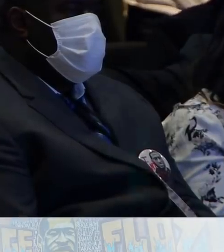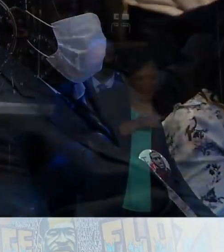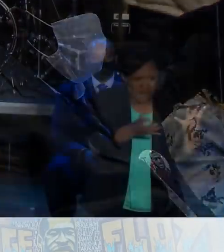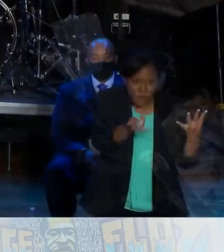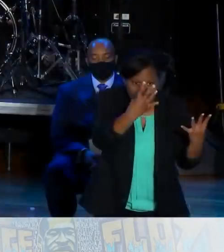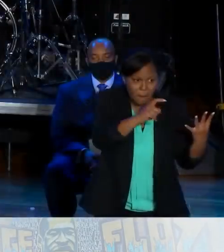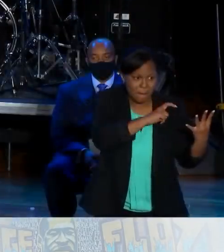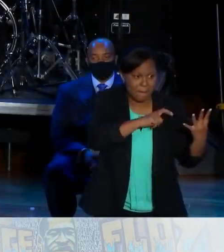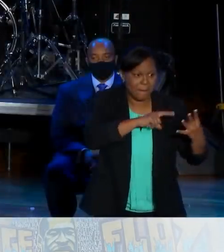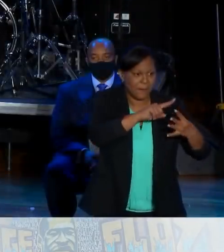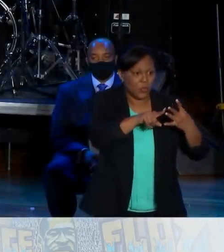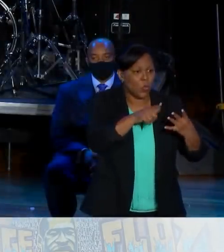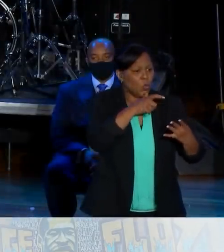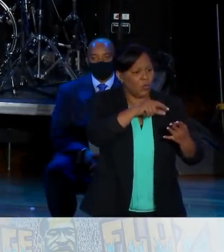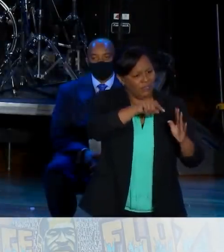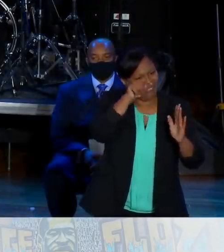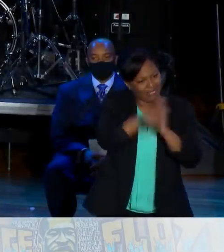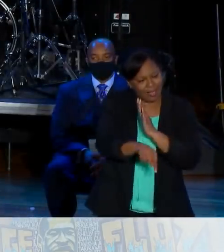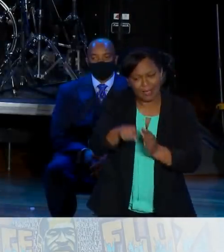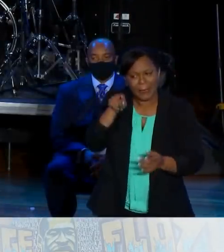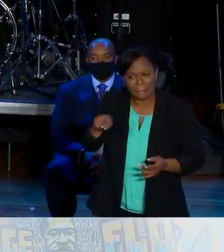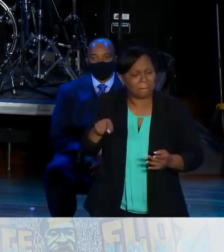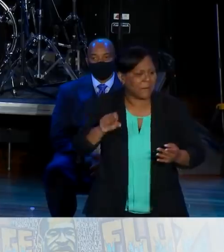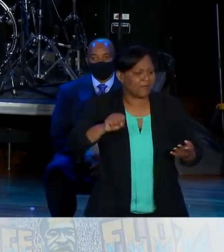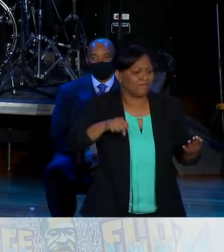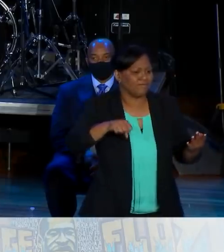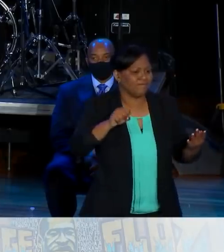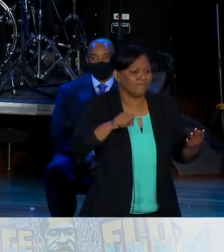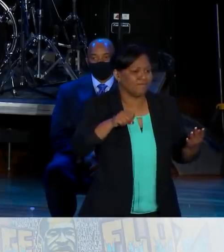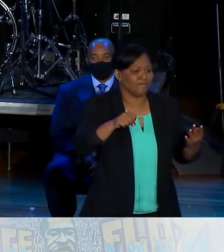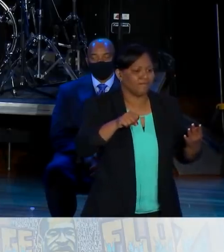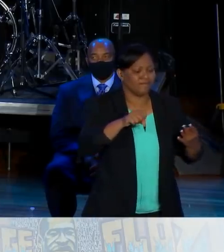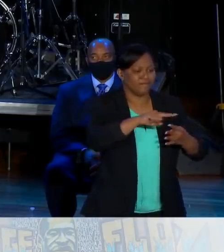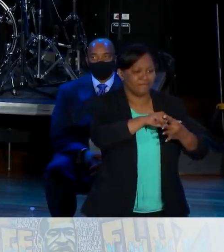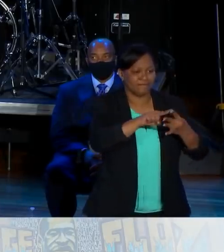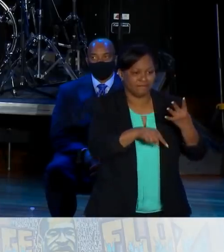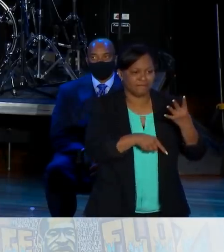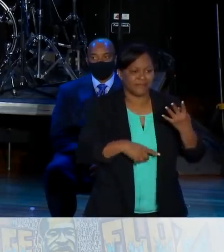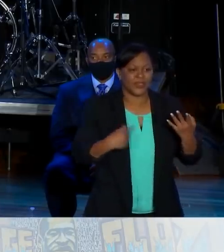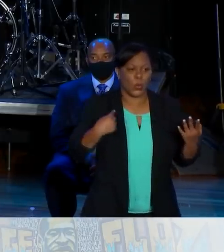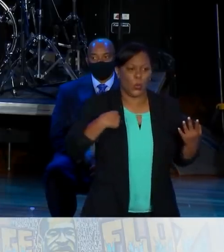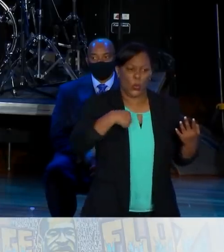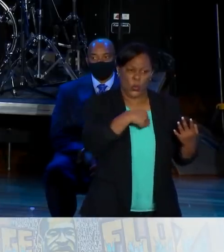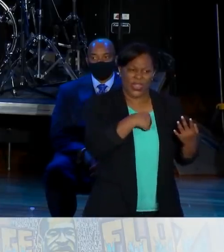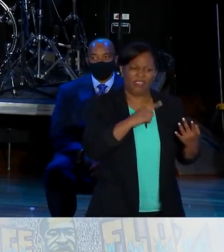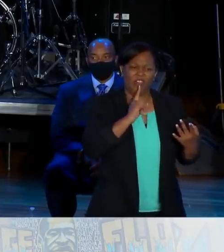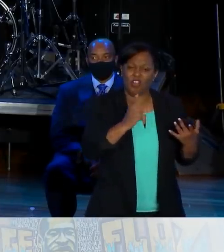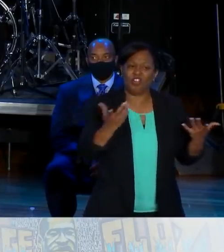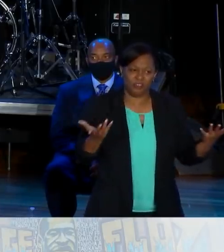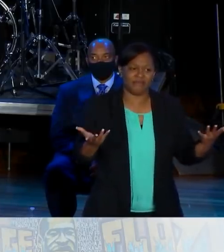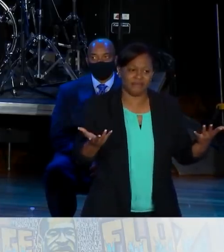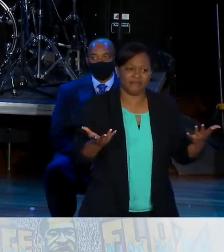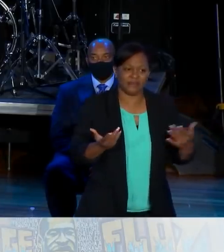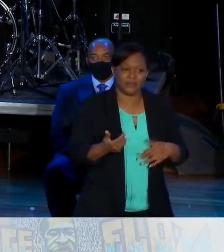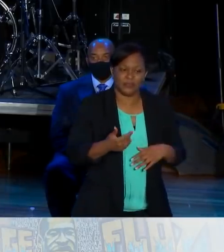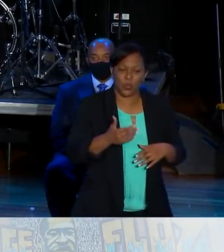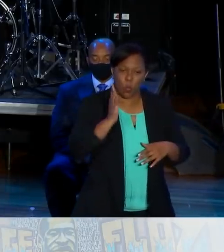JUSTICE, IN HIS CASE, CHRIS, THE PROSECUTION OF THE FOUR INDIVIDUALS WHO DEPRIVED GEORGE